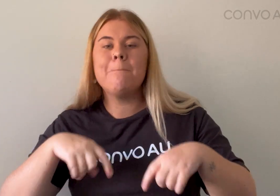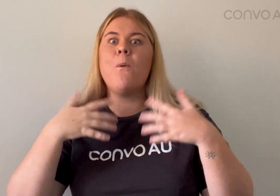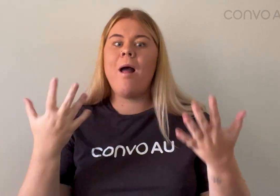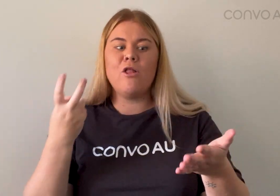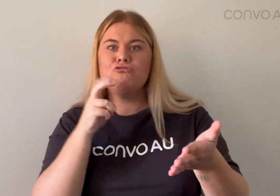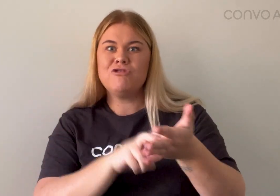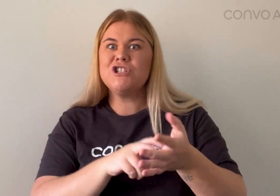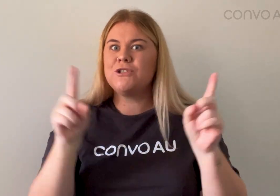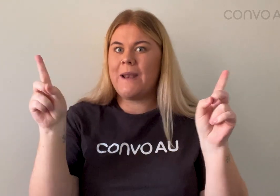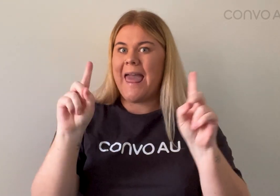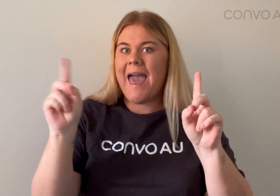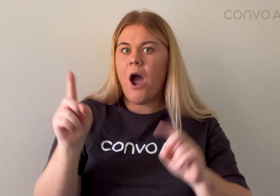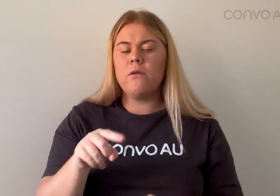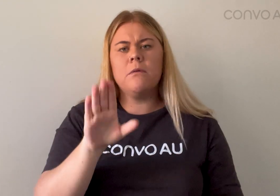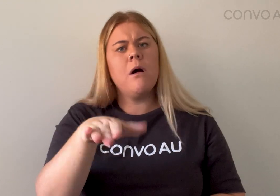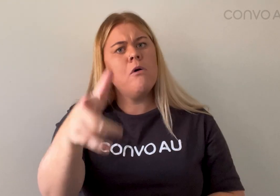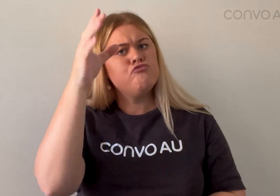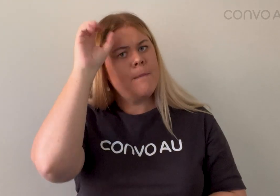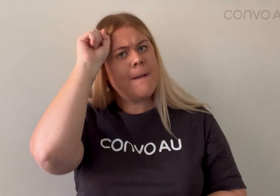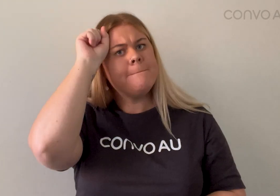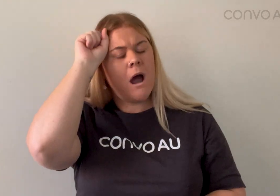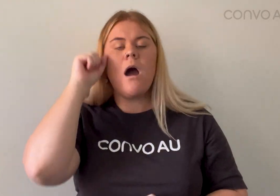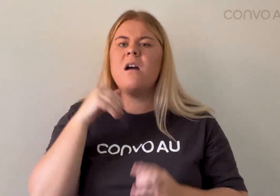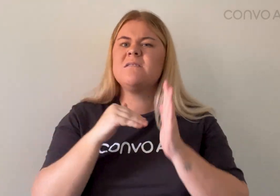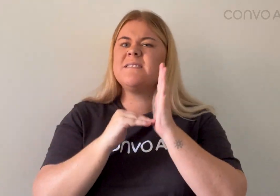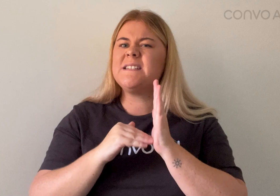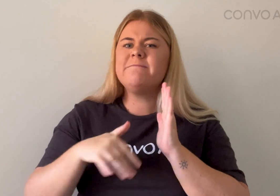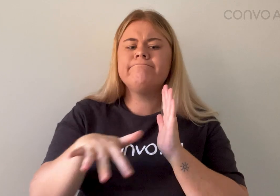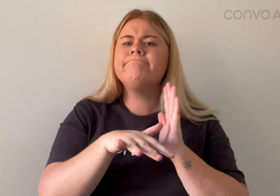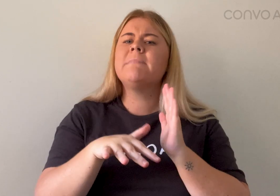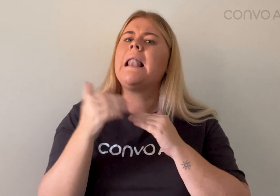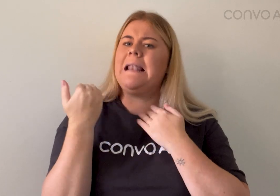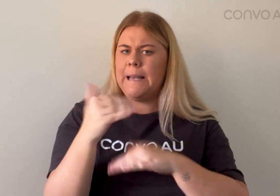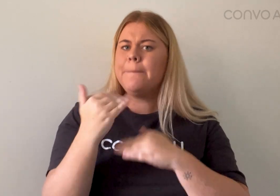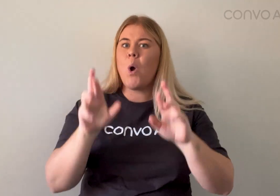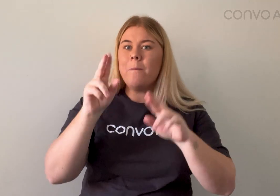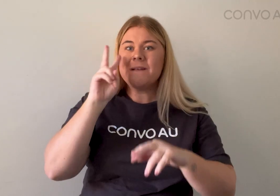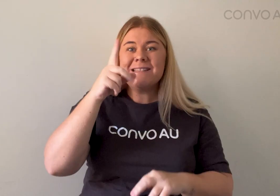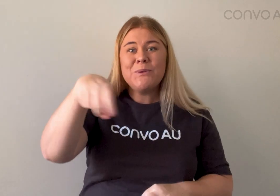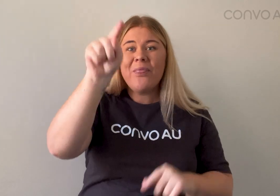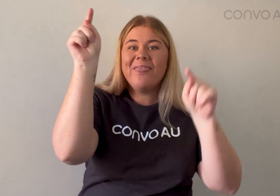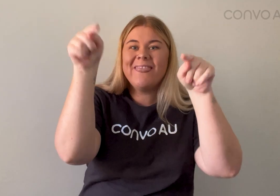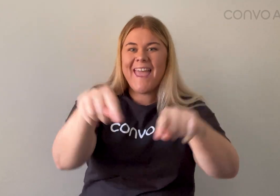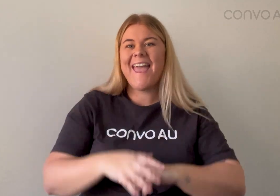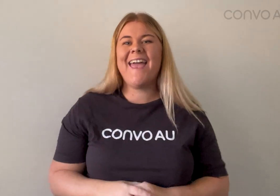Register now! Spaces are limited! I hope to see you there!